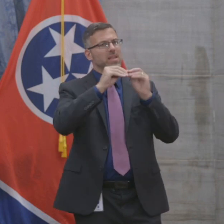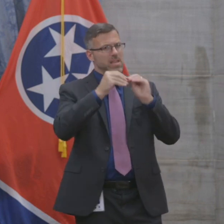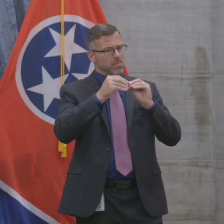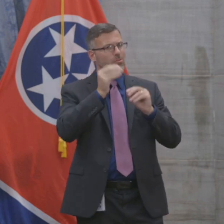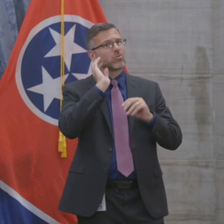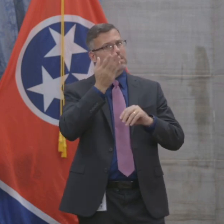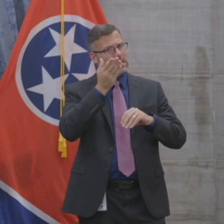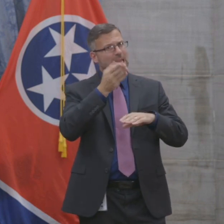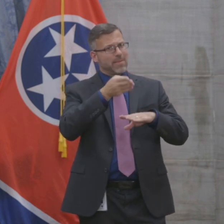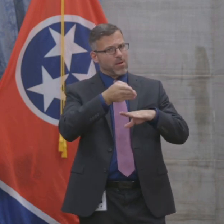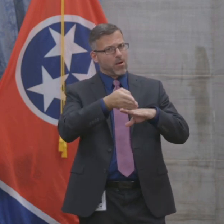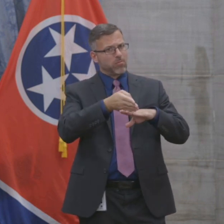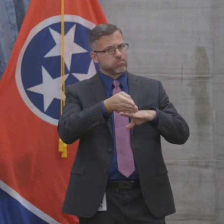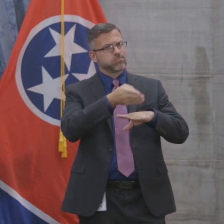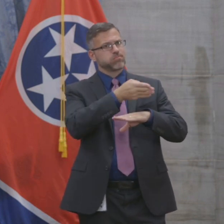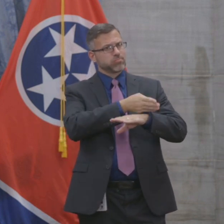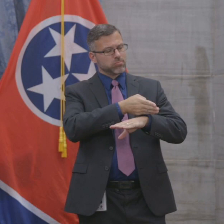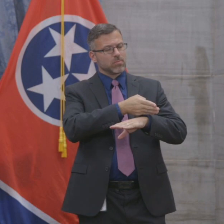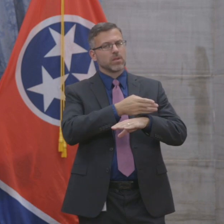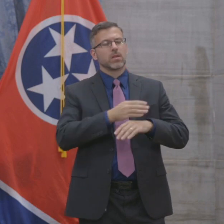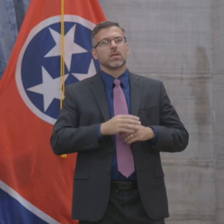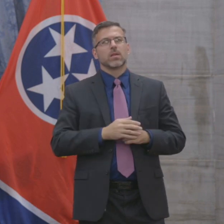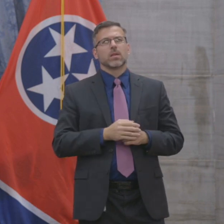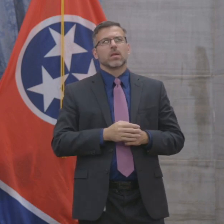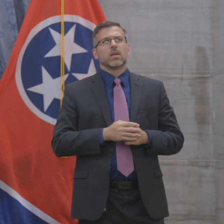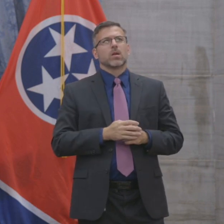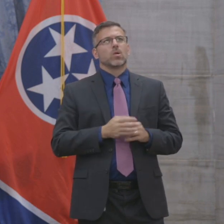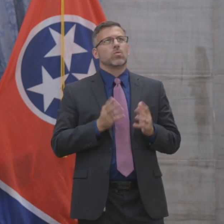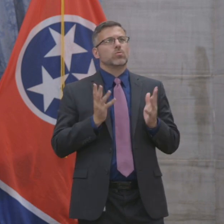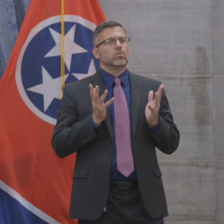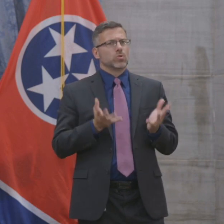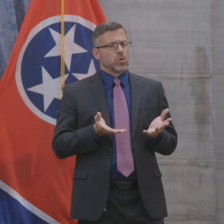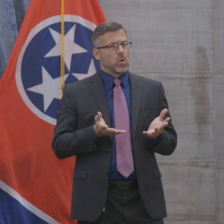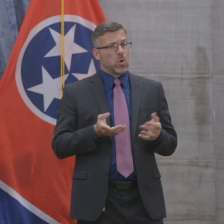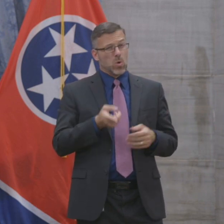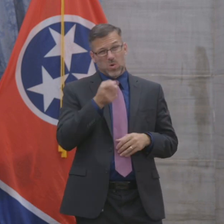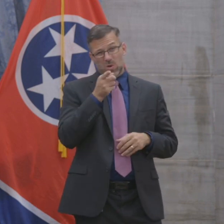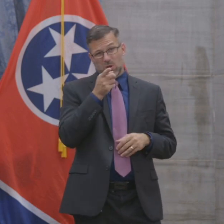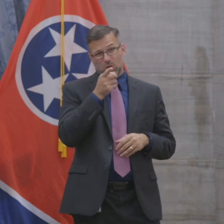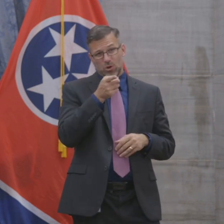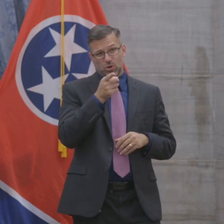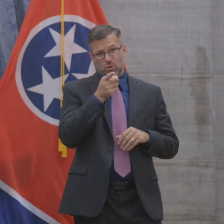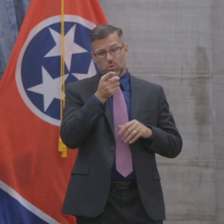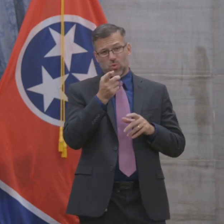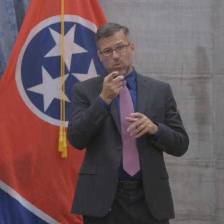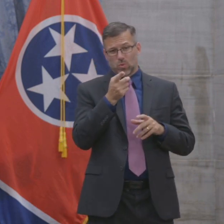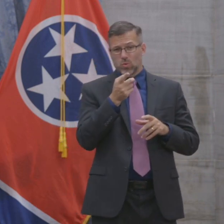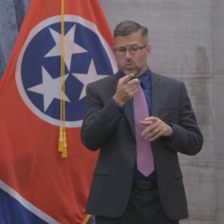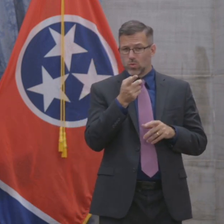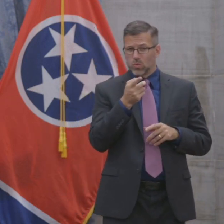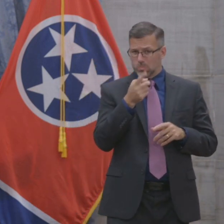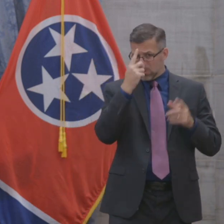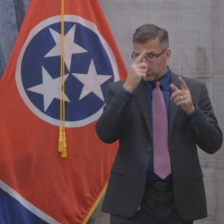may very well go down to 14 days with the addition of that testing. I also, in addition, hope to